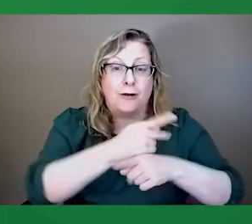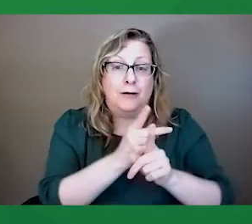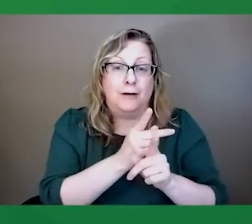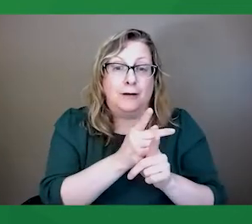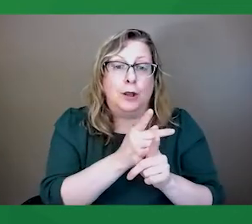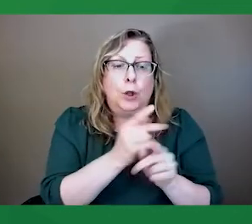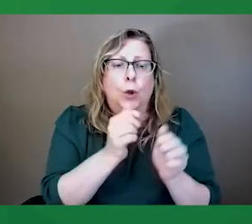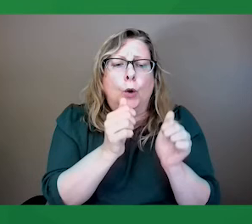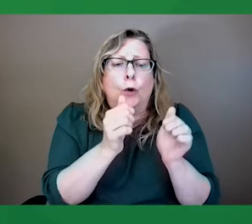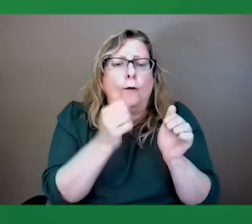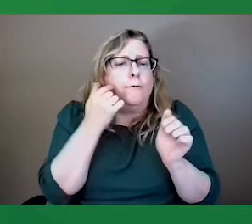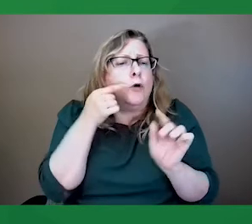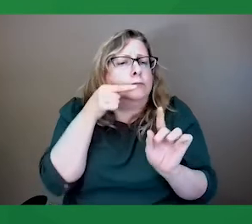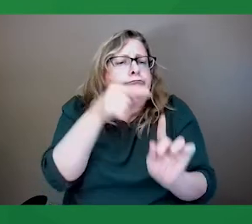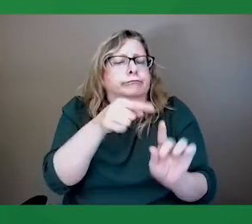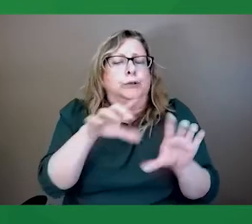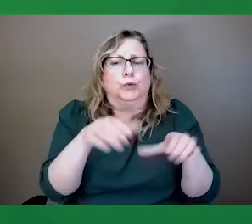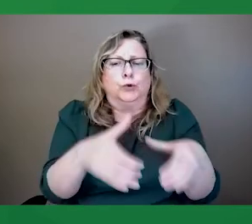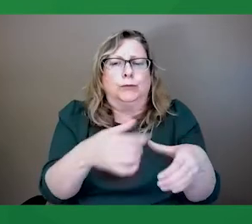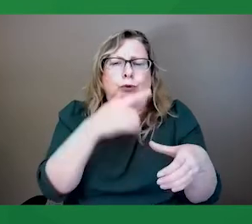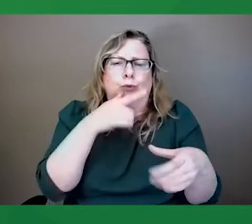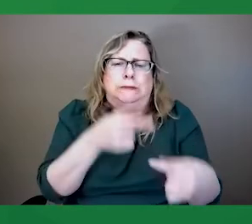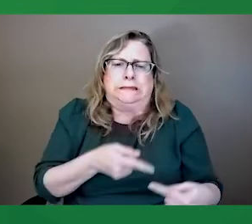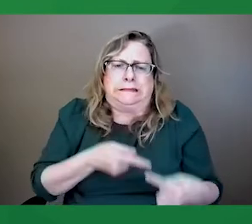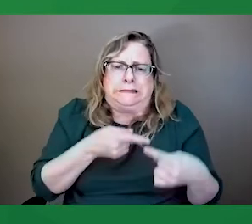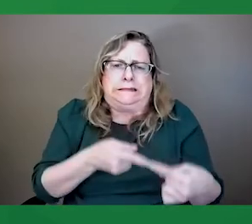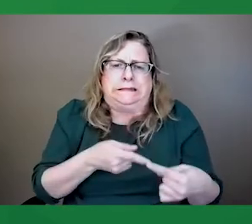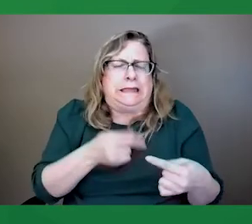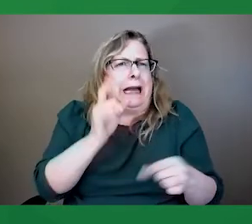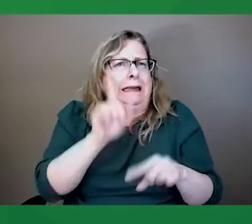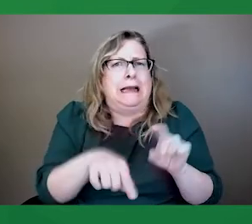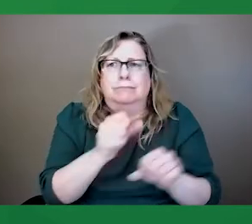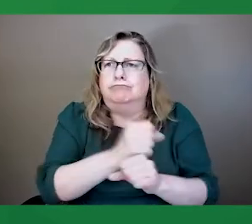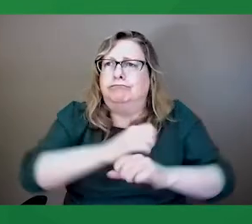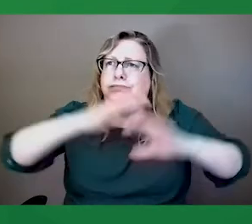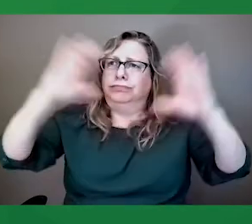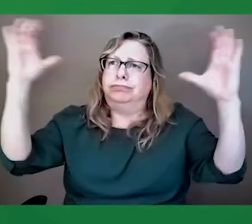who can't visualize themselves in an interview setting